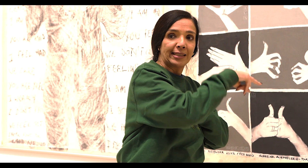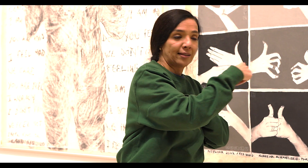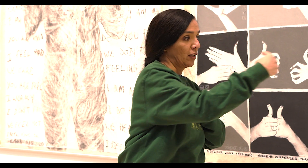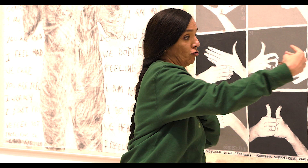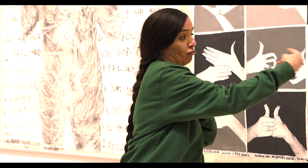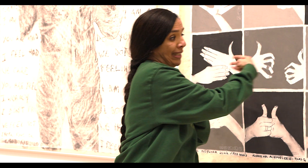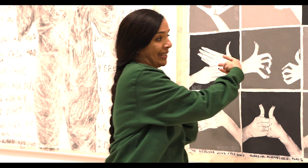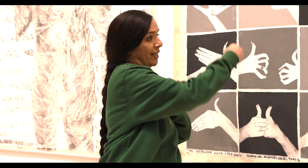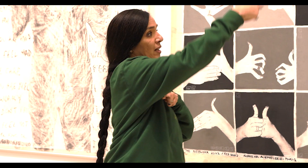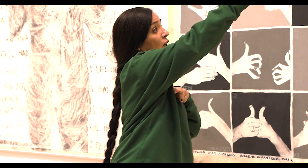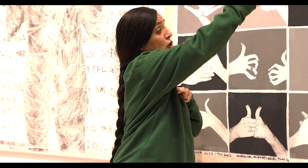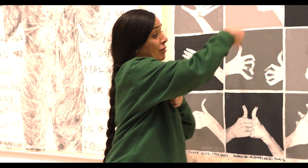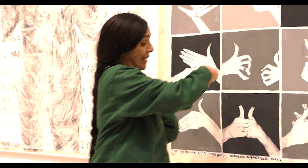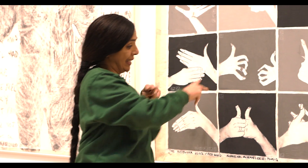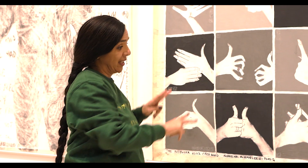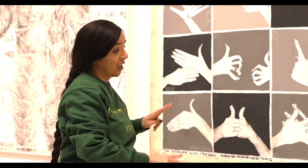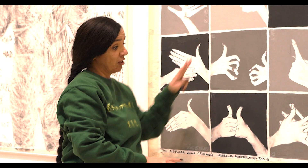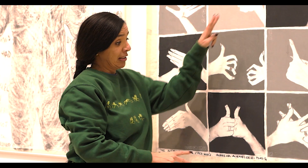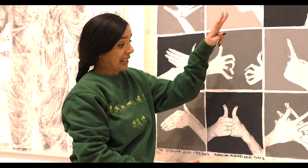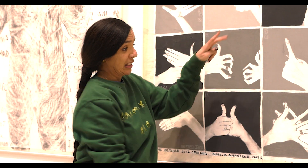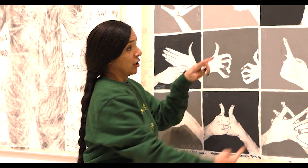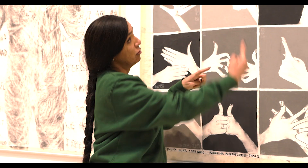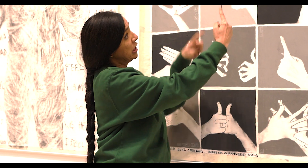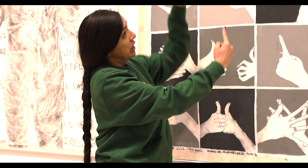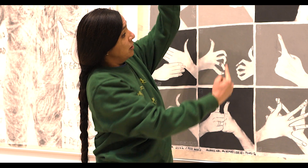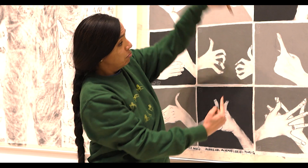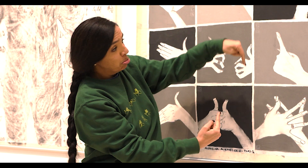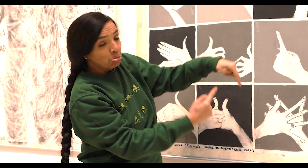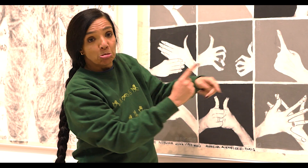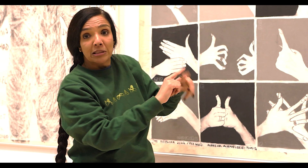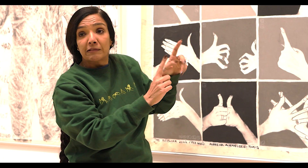They can read diagonal, up, vertical, or horizontal,